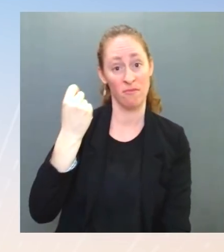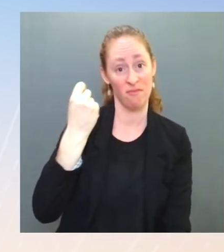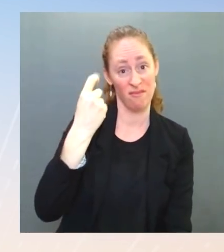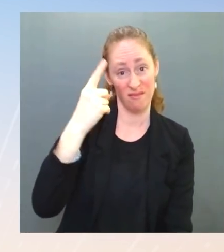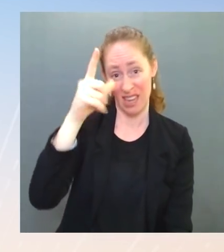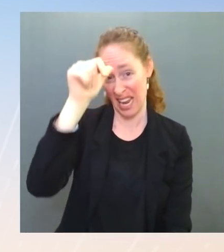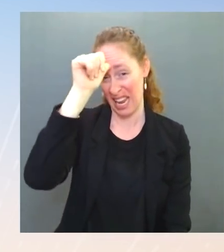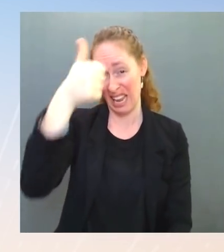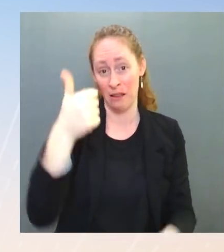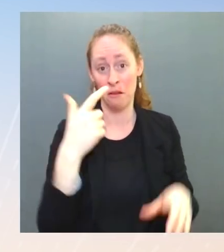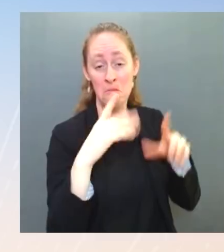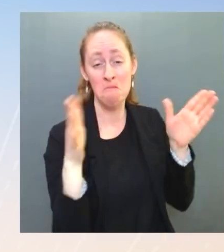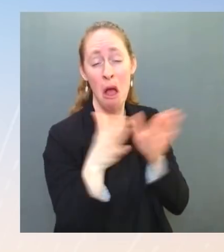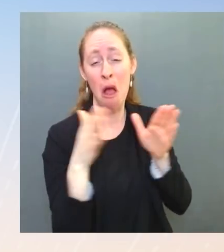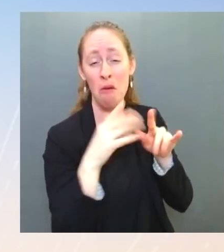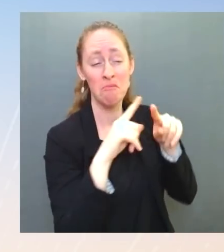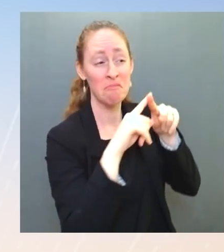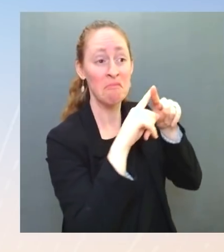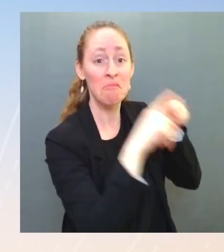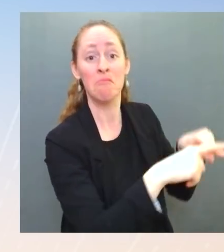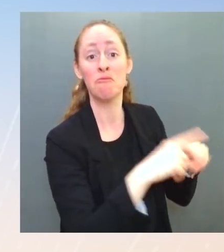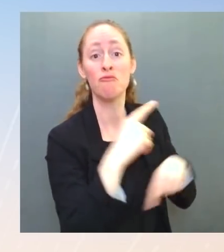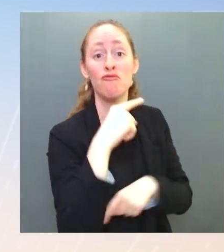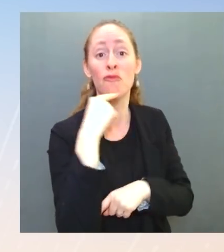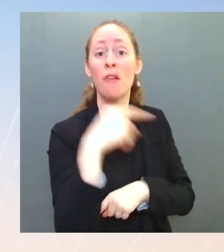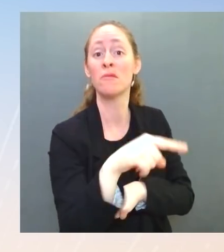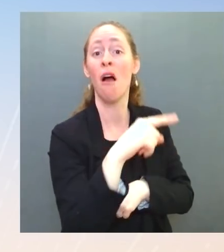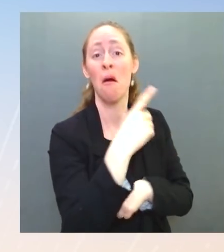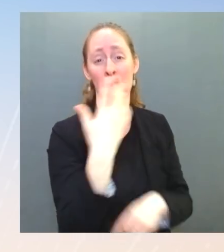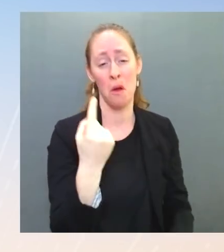that we would be happy to help them in diversifying this as well.